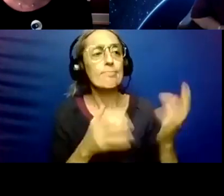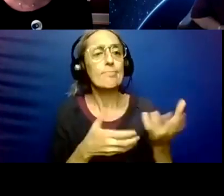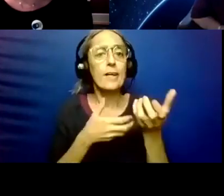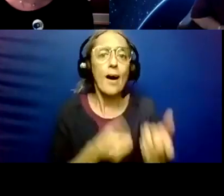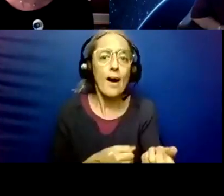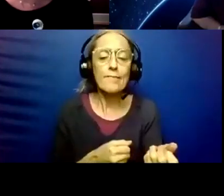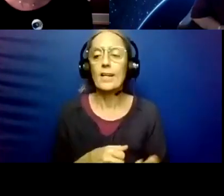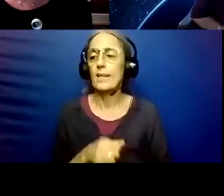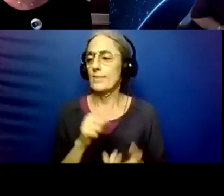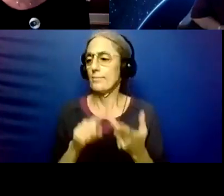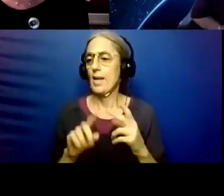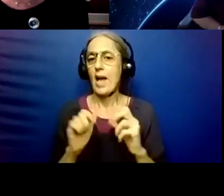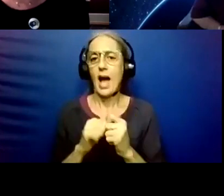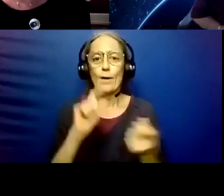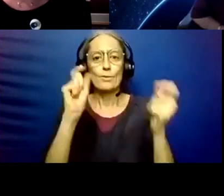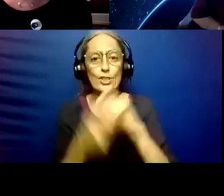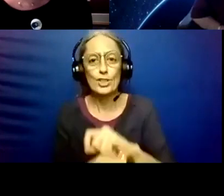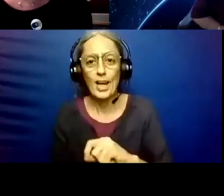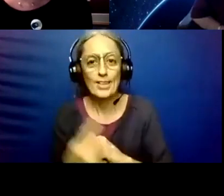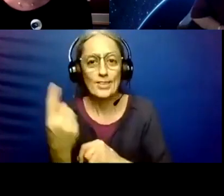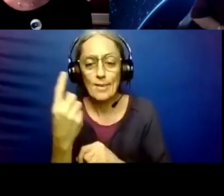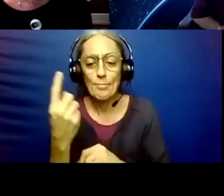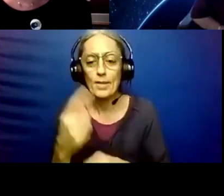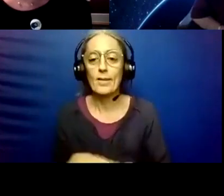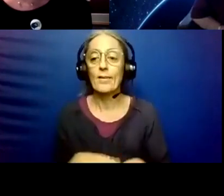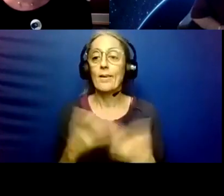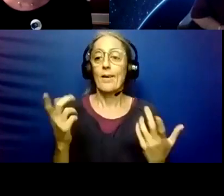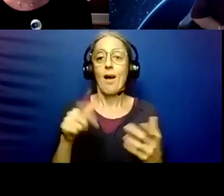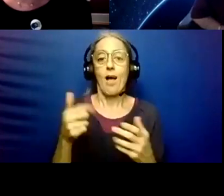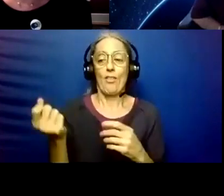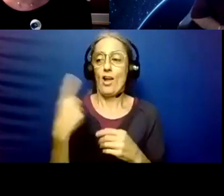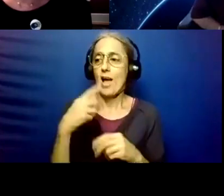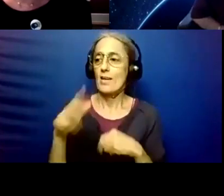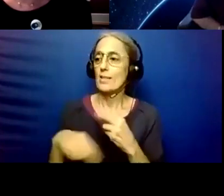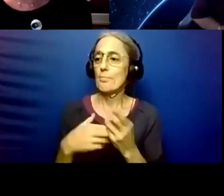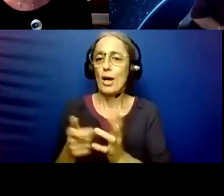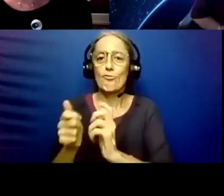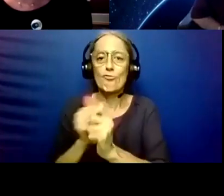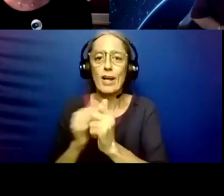one question about running for office, questions about the disability rights movement, and more.